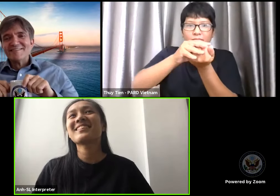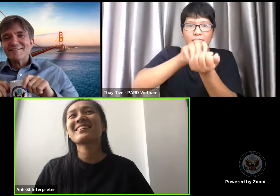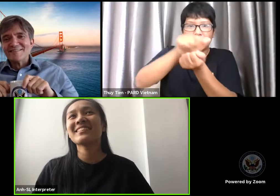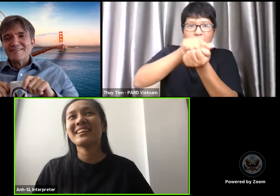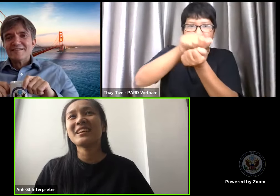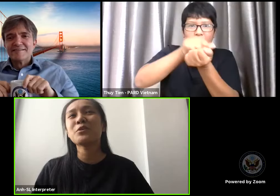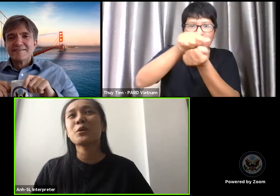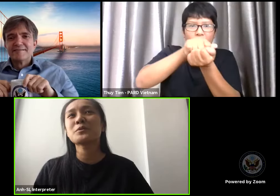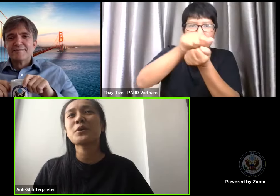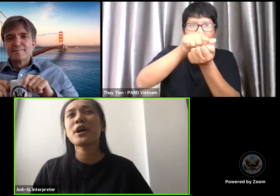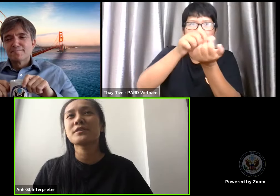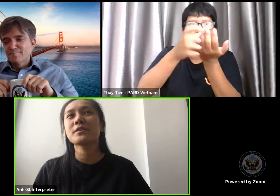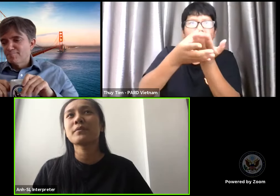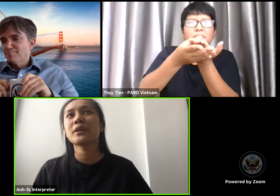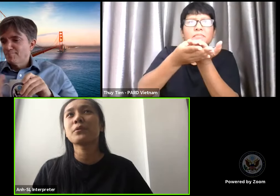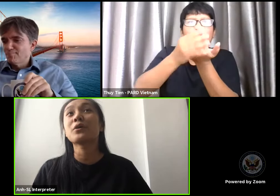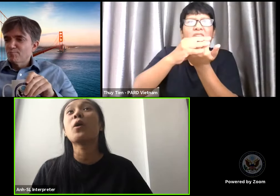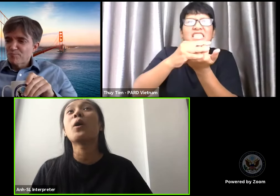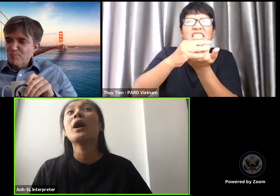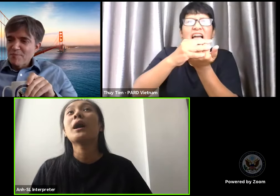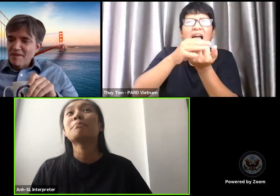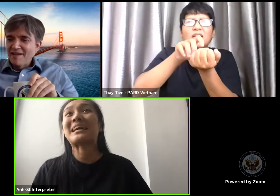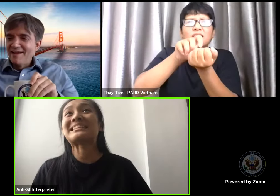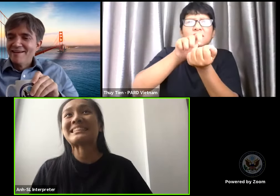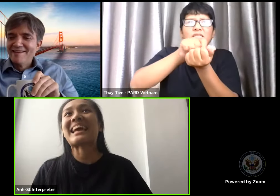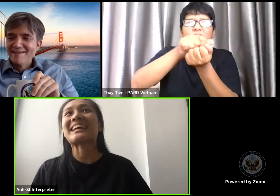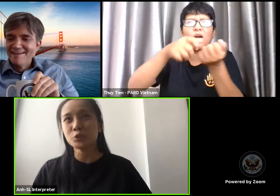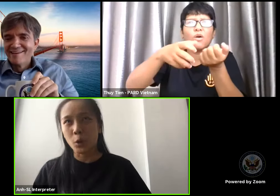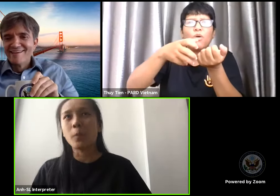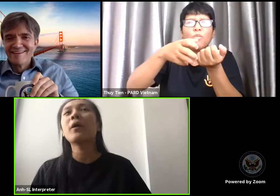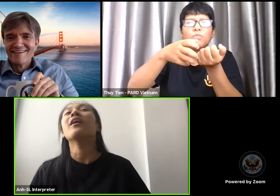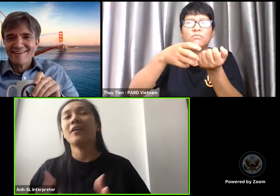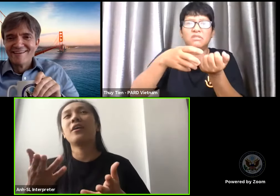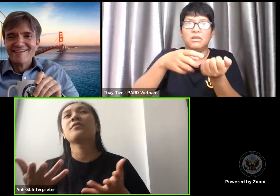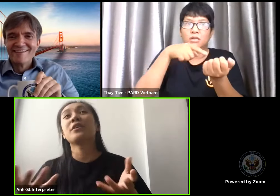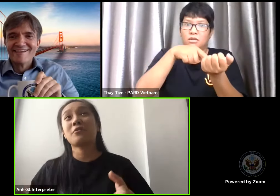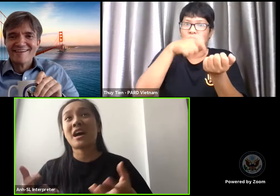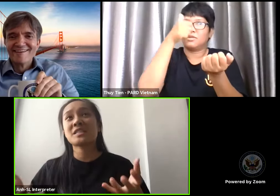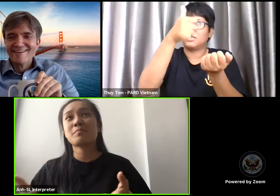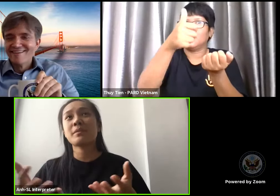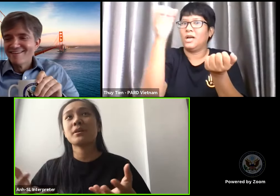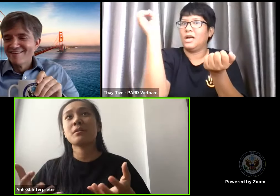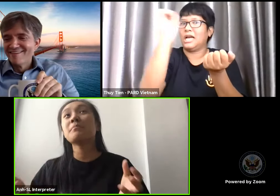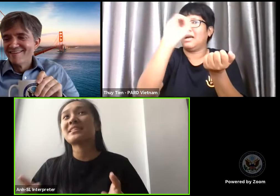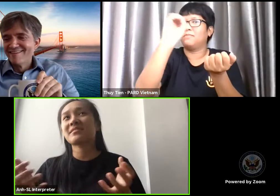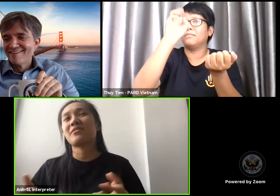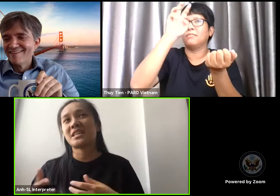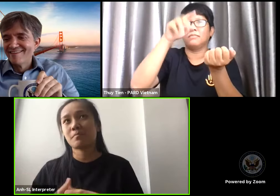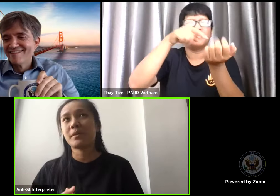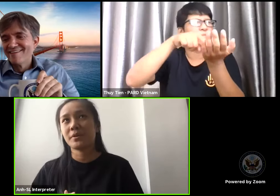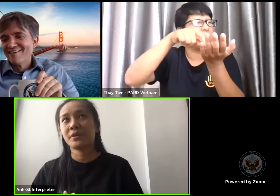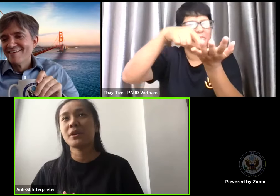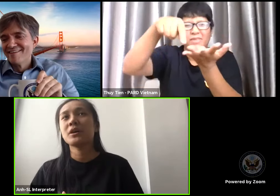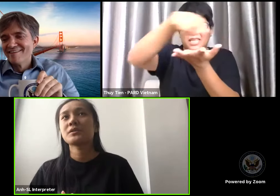Secondly, we also have something we call banh trang tron, or the rice paper, mixed rice paper,